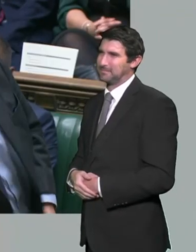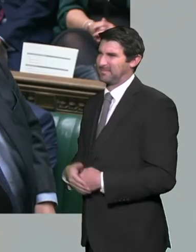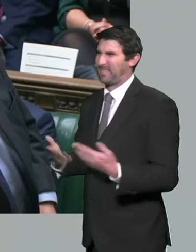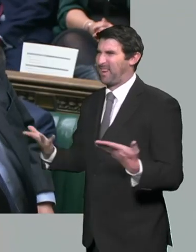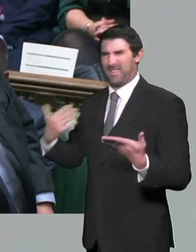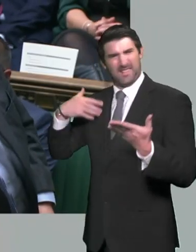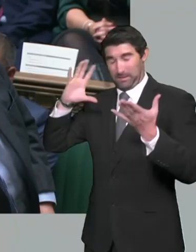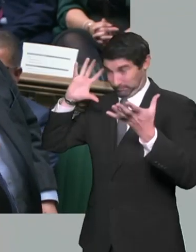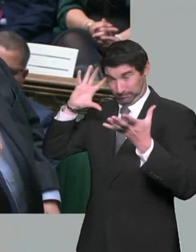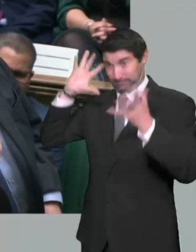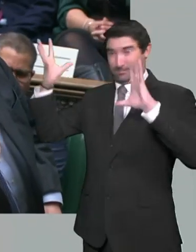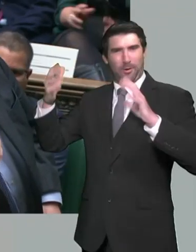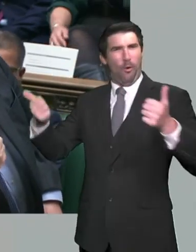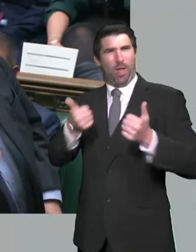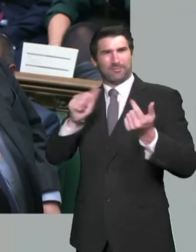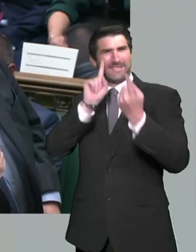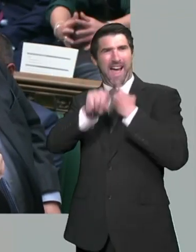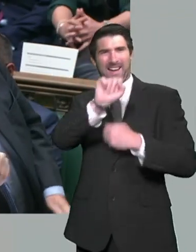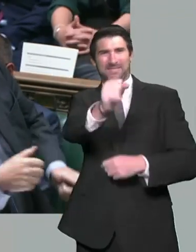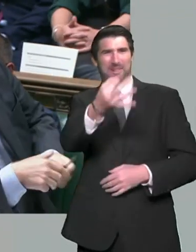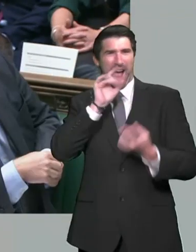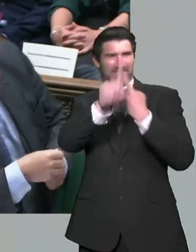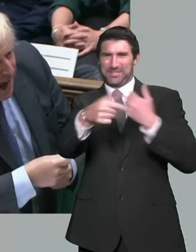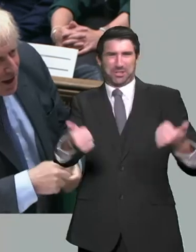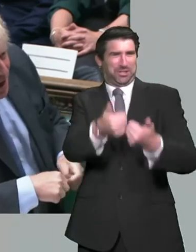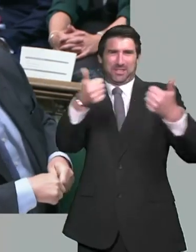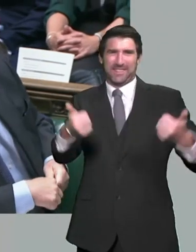answered the question. Once again, the right hon.